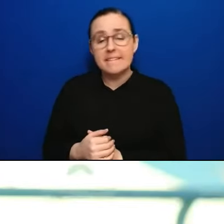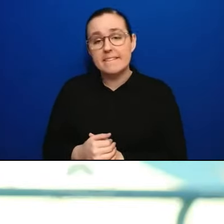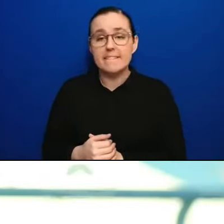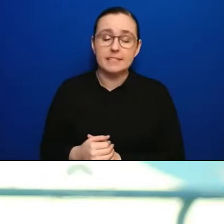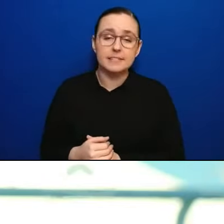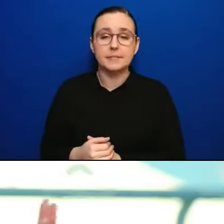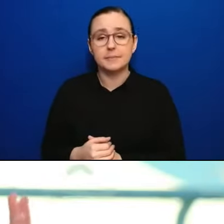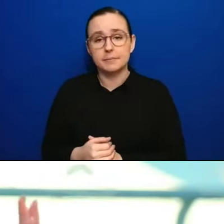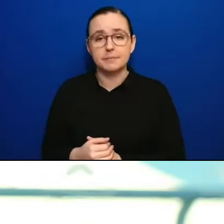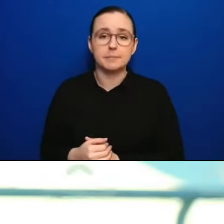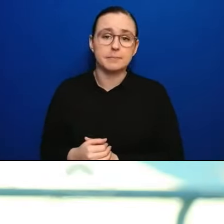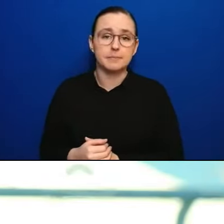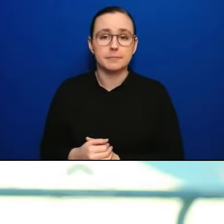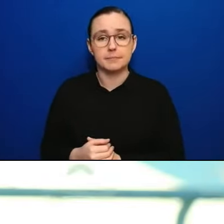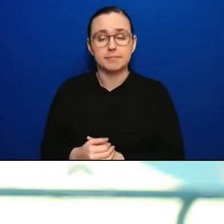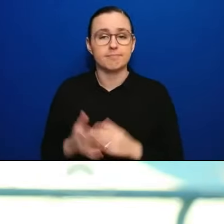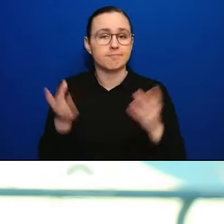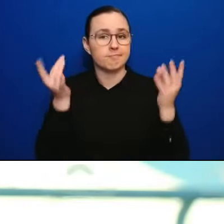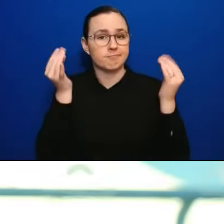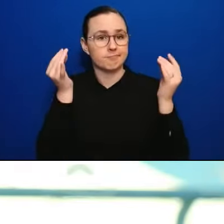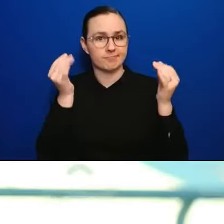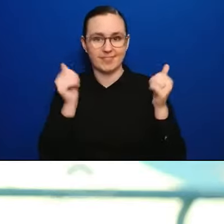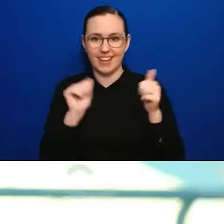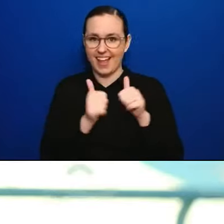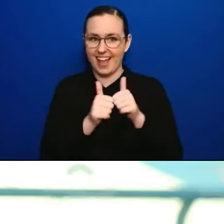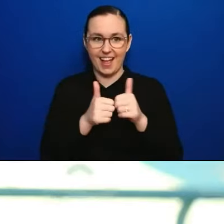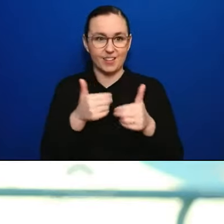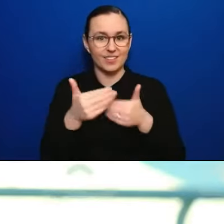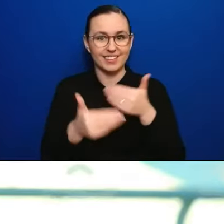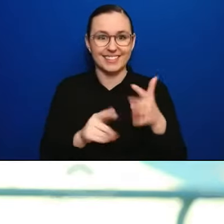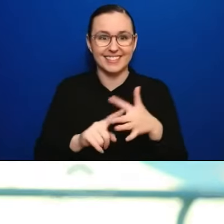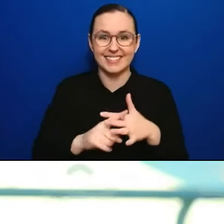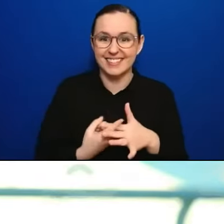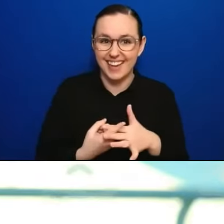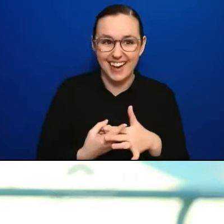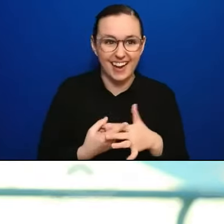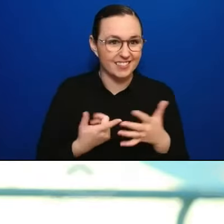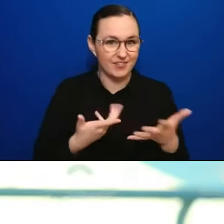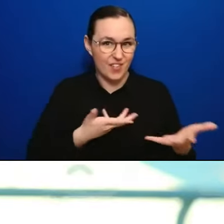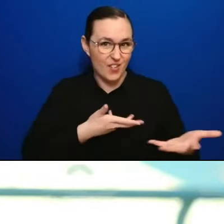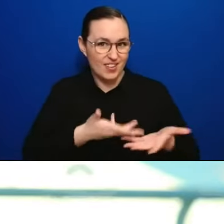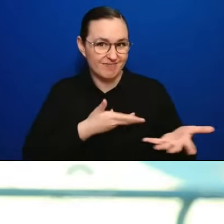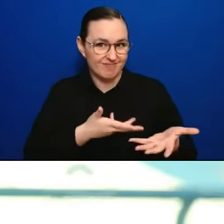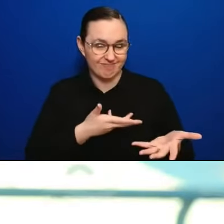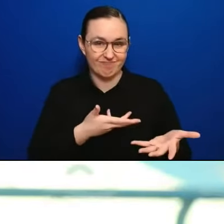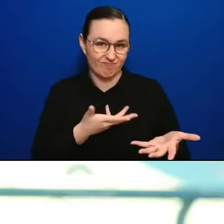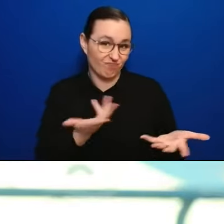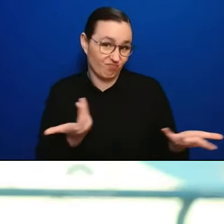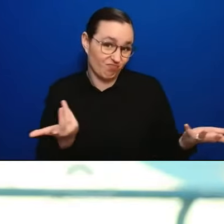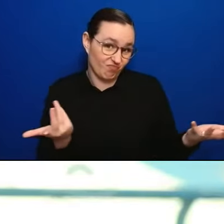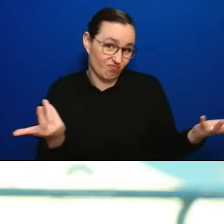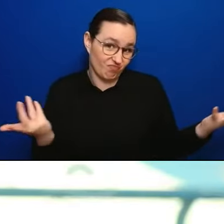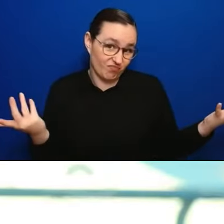have results of the third dose part of the study.